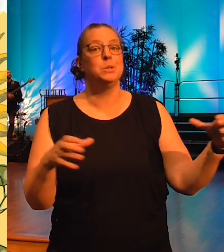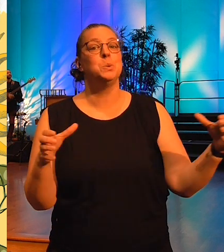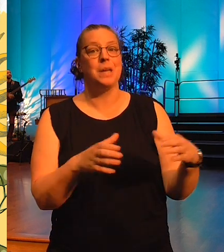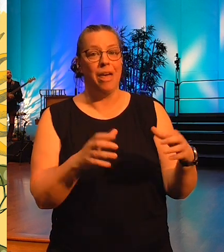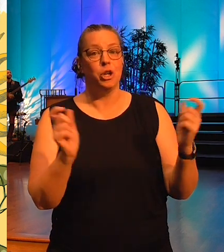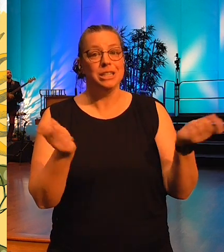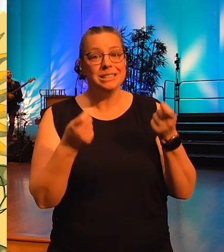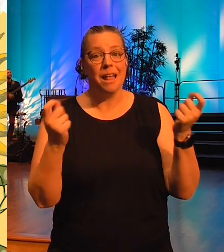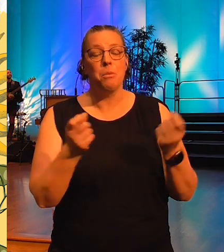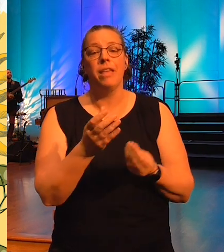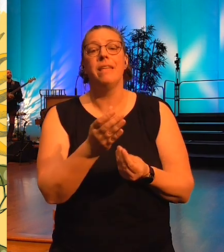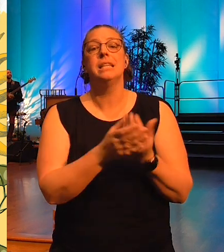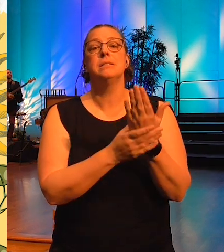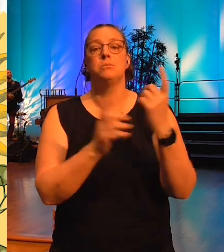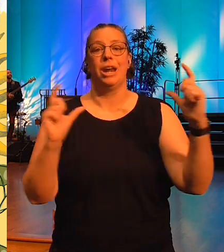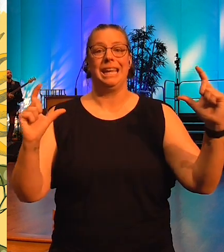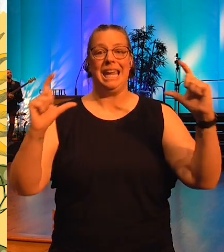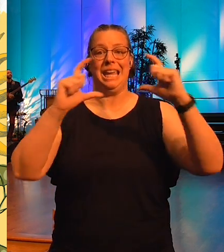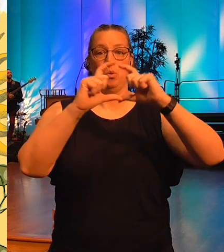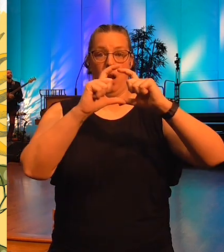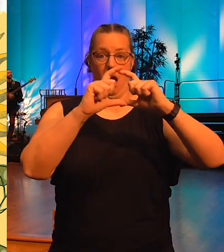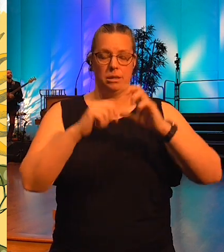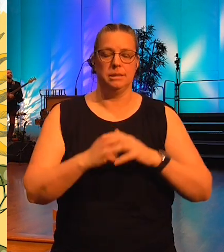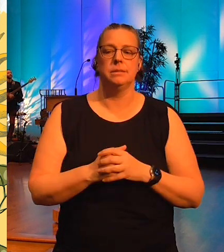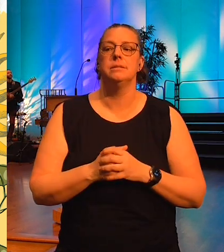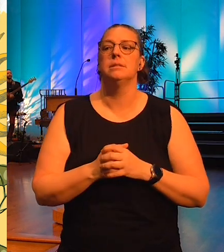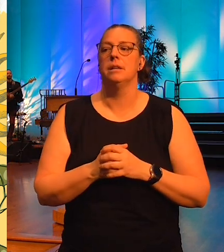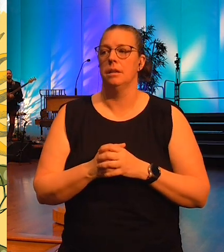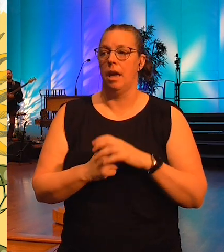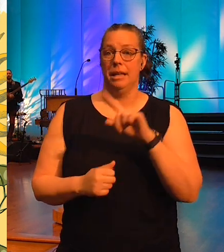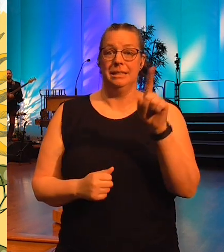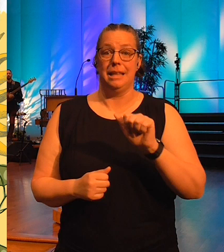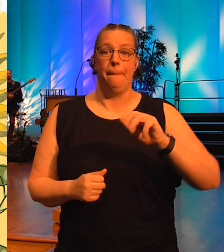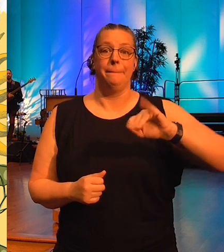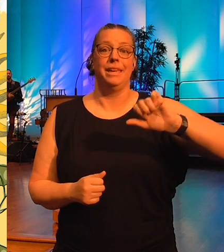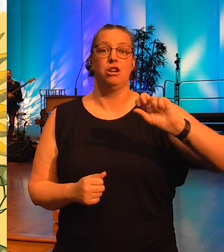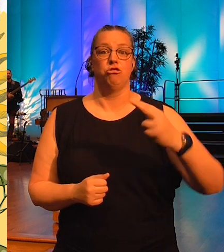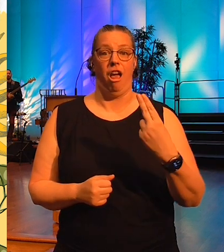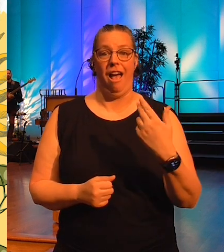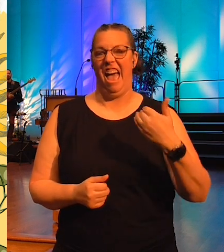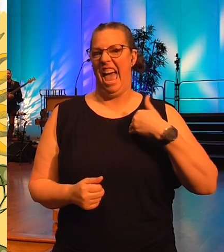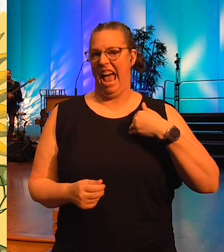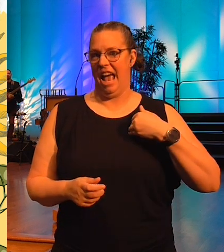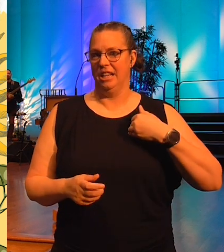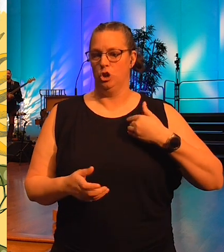celebrate the Spring Equinox and Samir has her bowls she's going to be playing them and we have